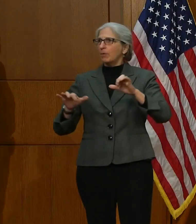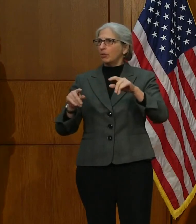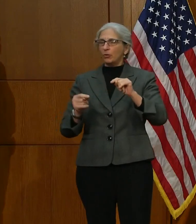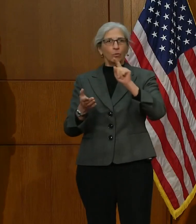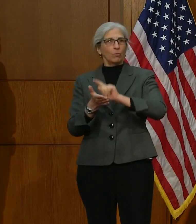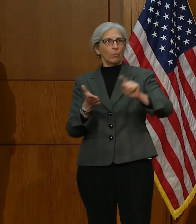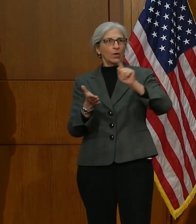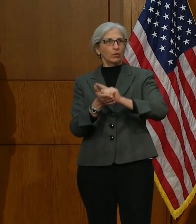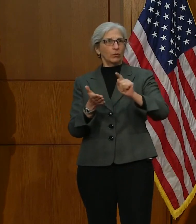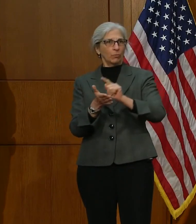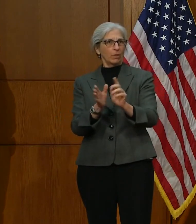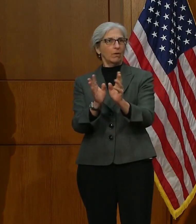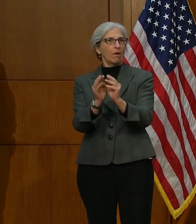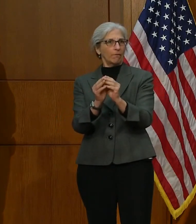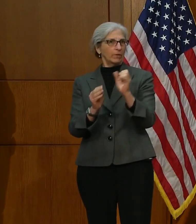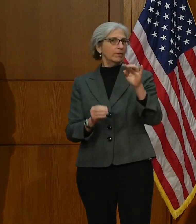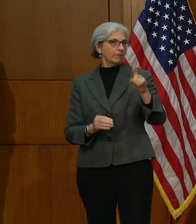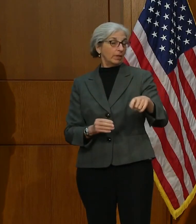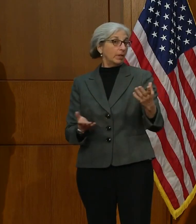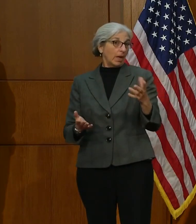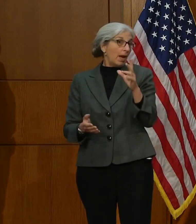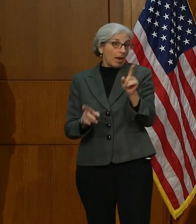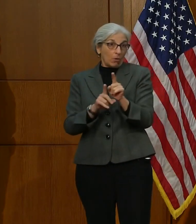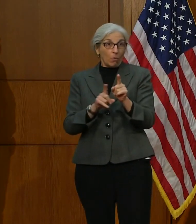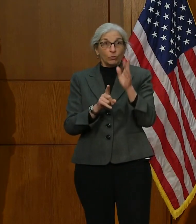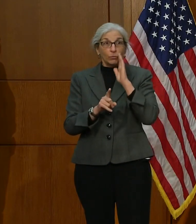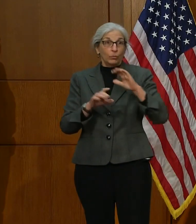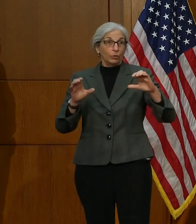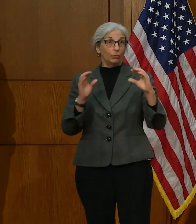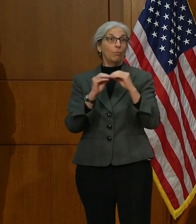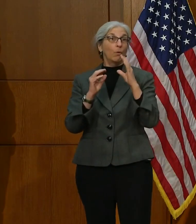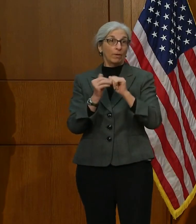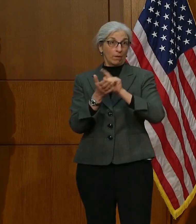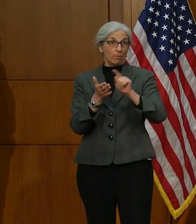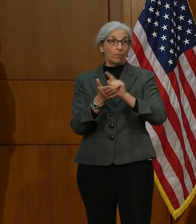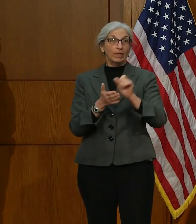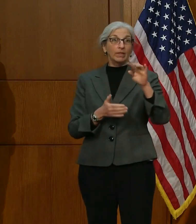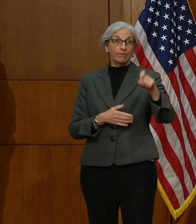EVERY DAY. AND SO I'M COMMITTED THIO DOING THAT ONCE A WEEK,